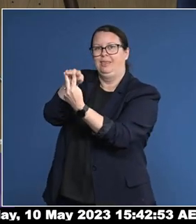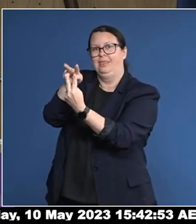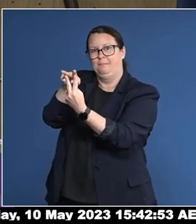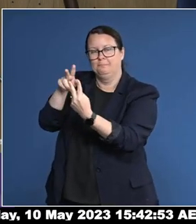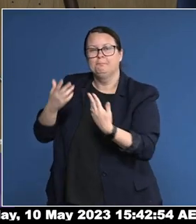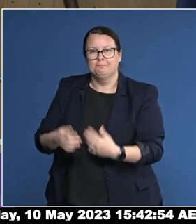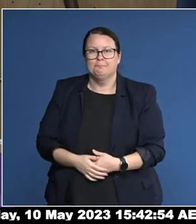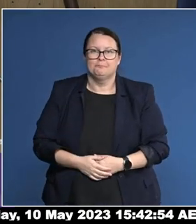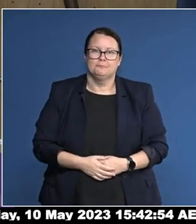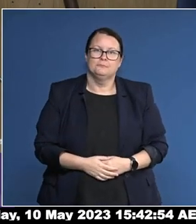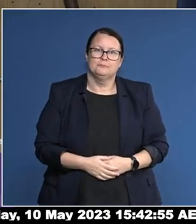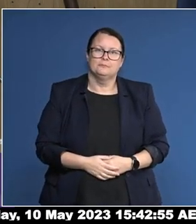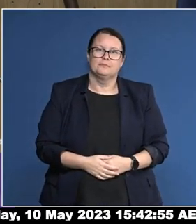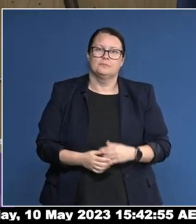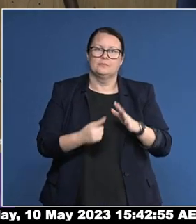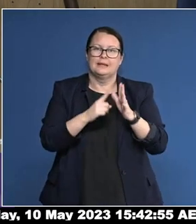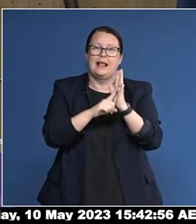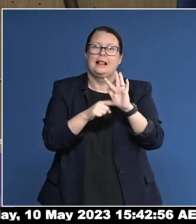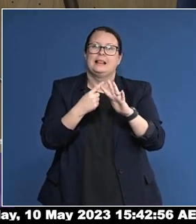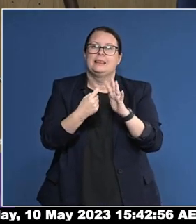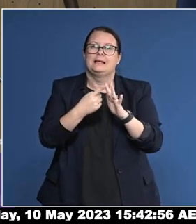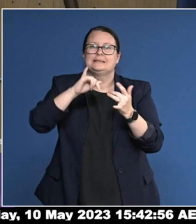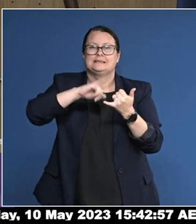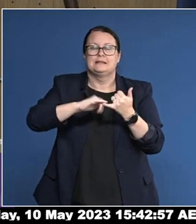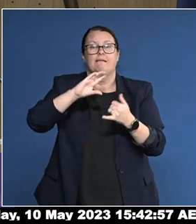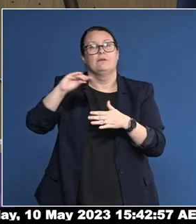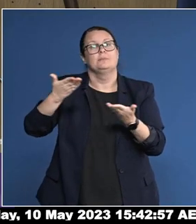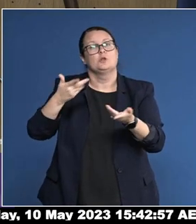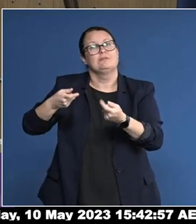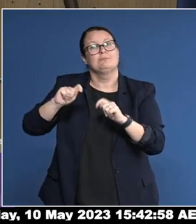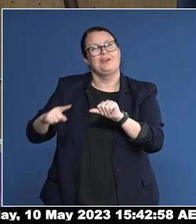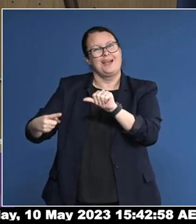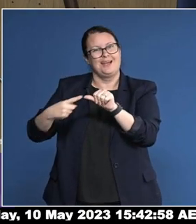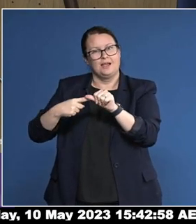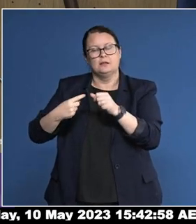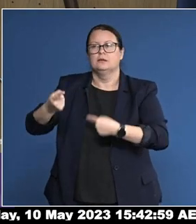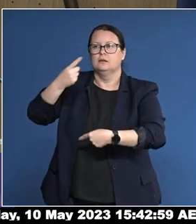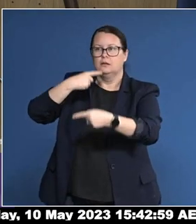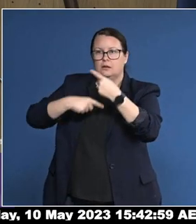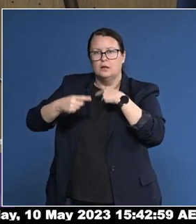Alexis, from Service Provider A, told us about the services and supports now received